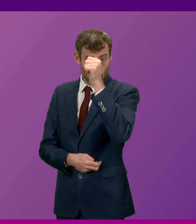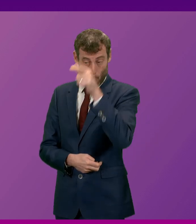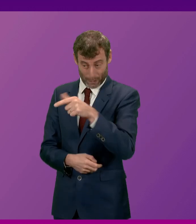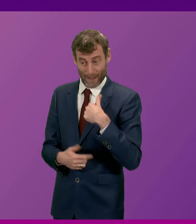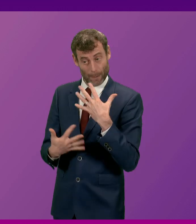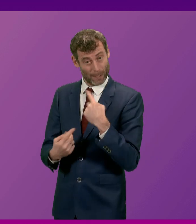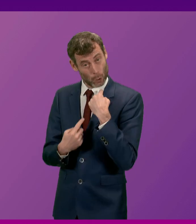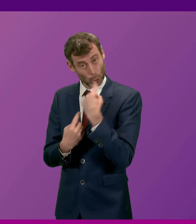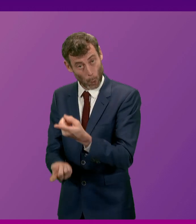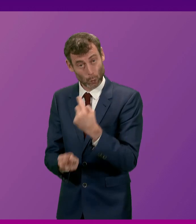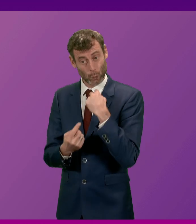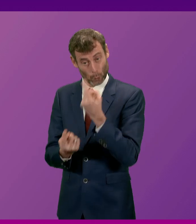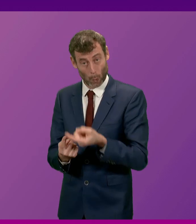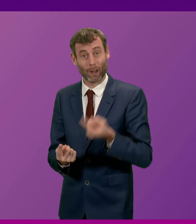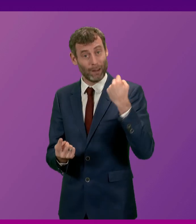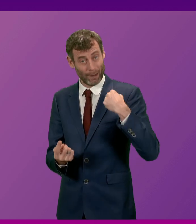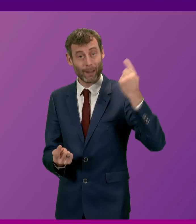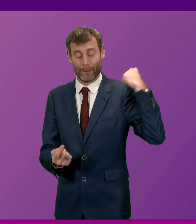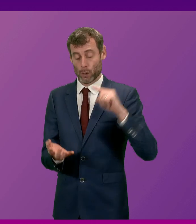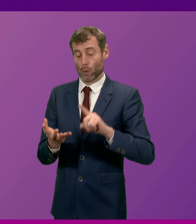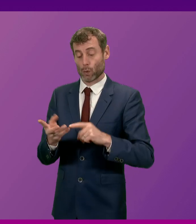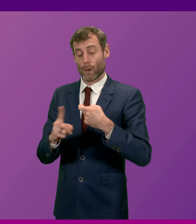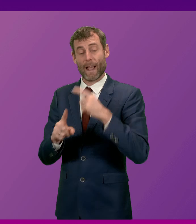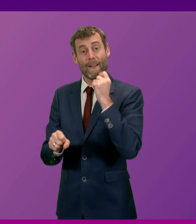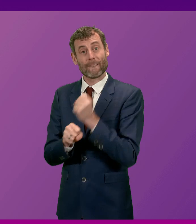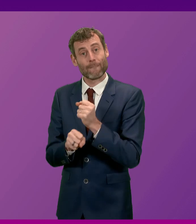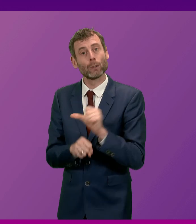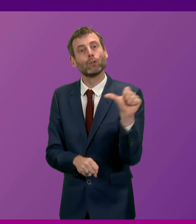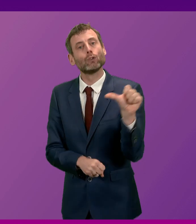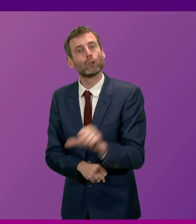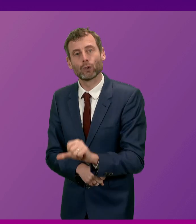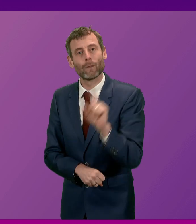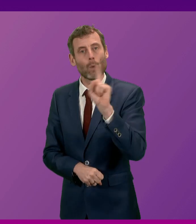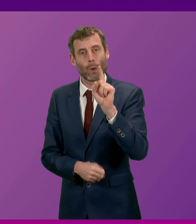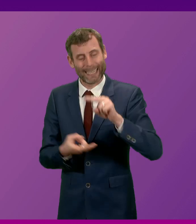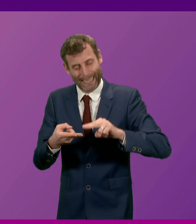him often enough, so Mr Sarwar knows that the UK Government should have increased income tax. If